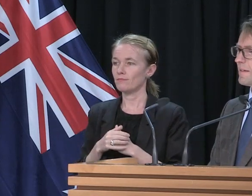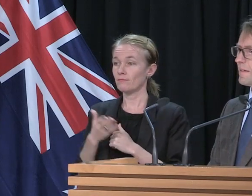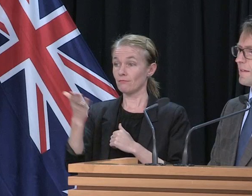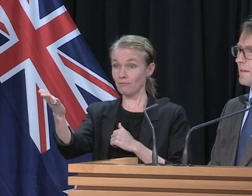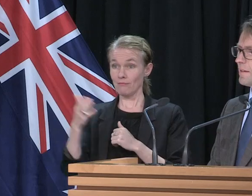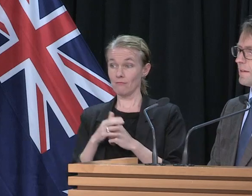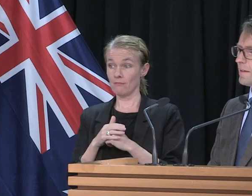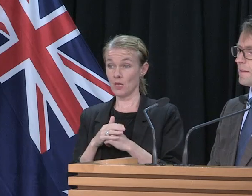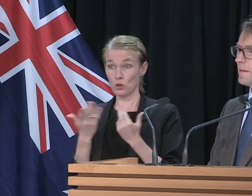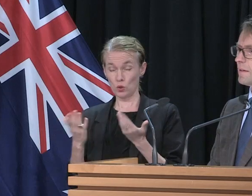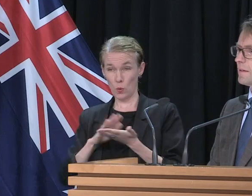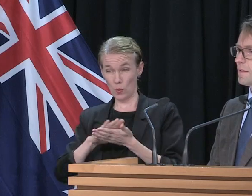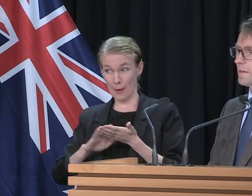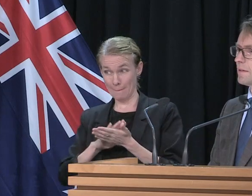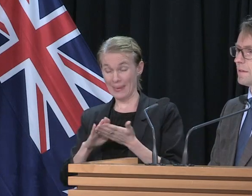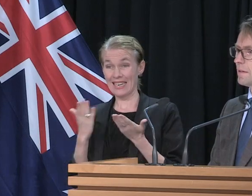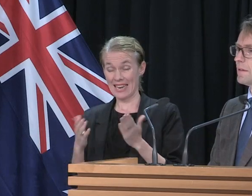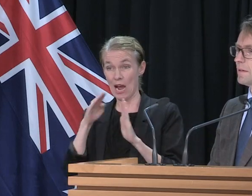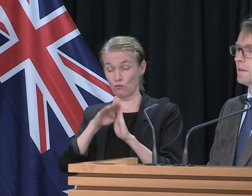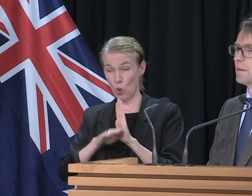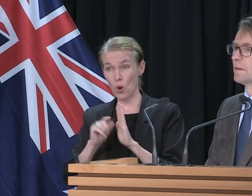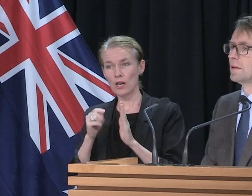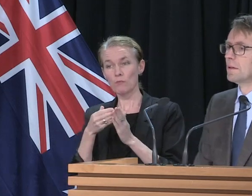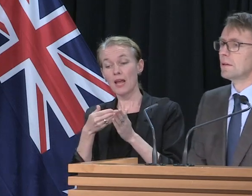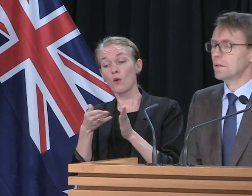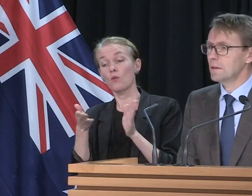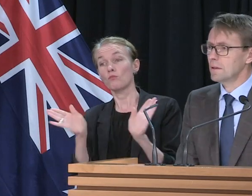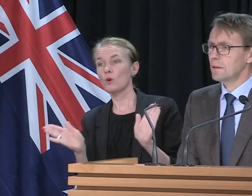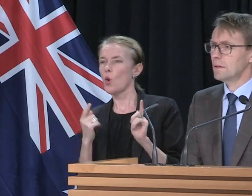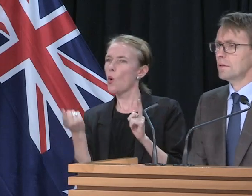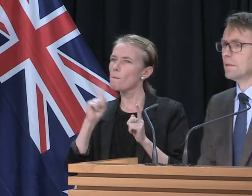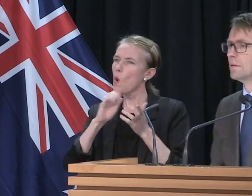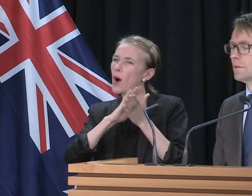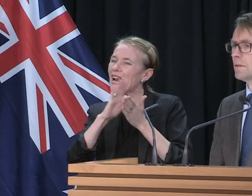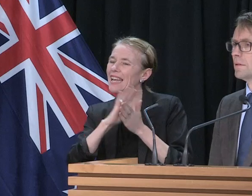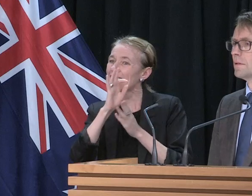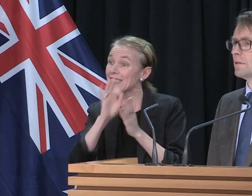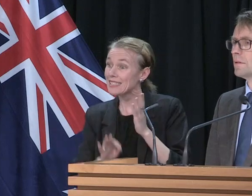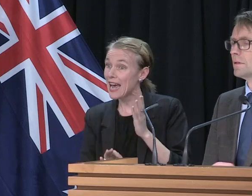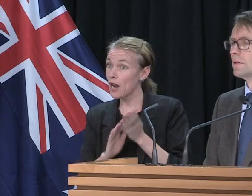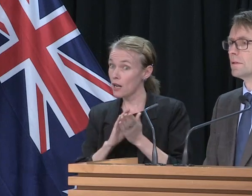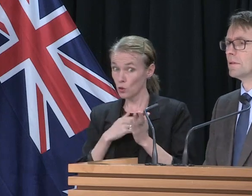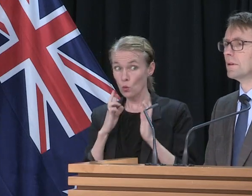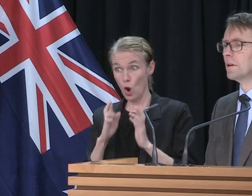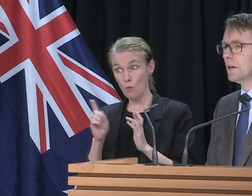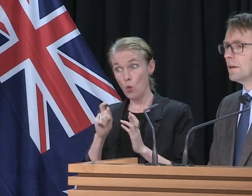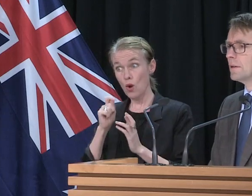seen, it's been well received. Over the back. >> So would you expect that now that sort